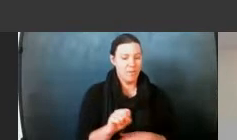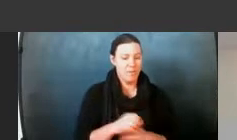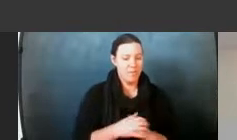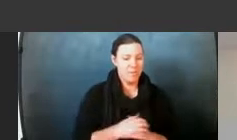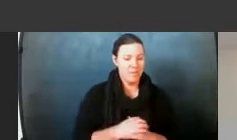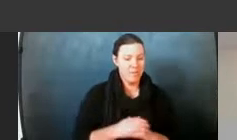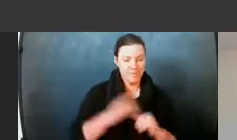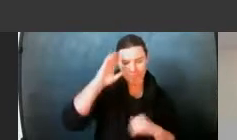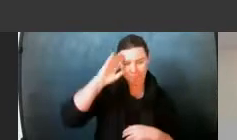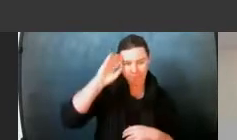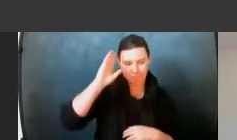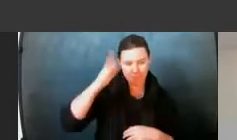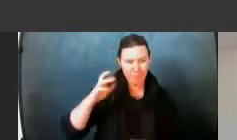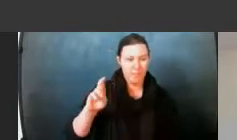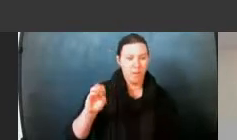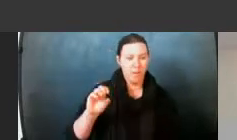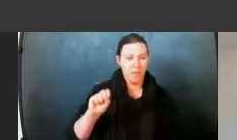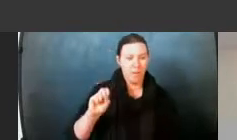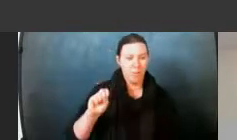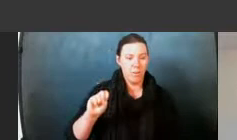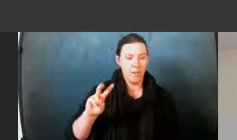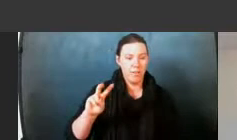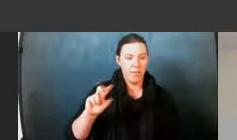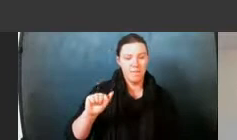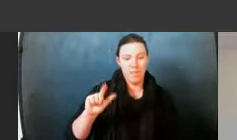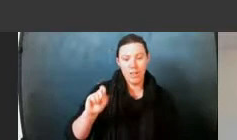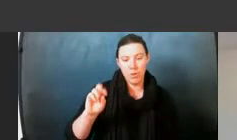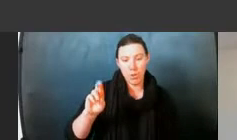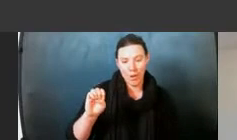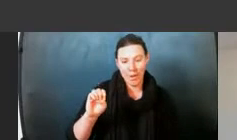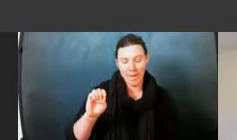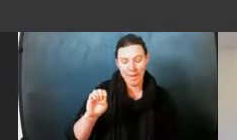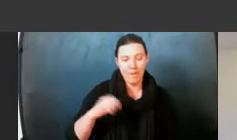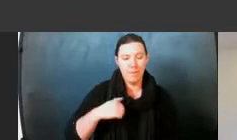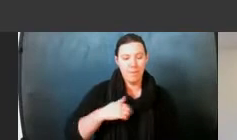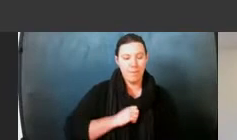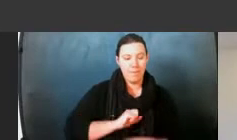Hello everyone, my name's Ross Valore. I'm a policy analyst with HSQA and I use he/him pronouns.